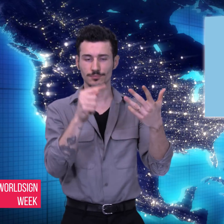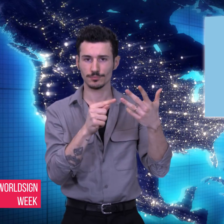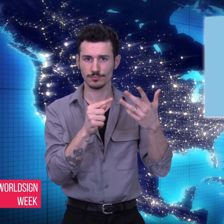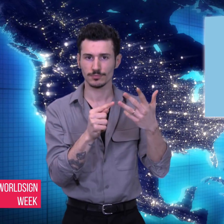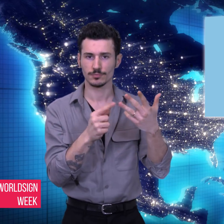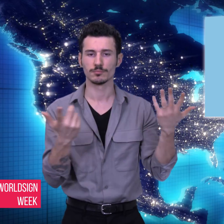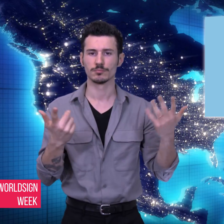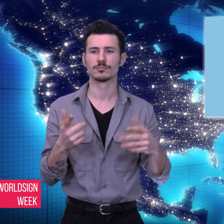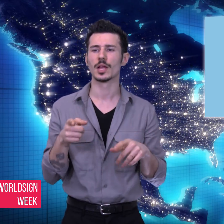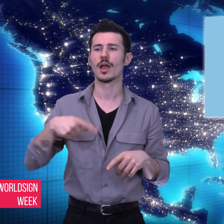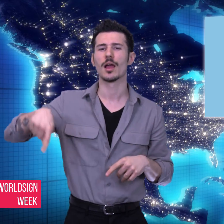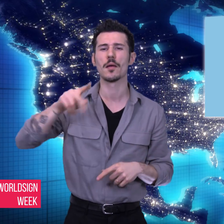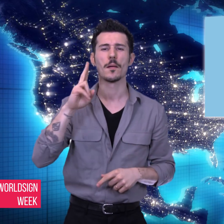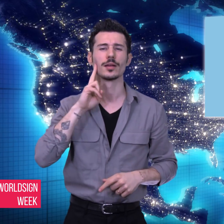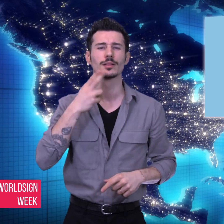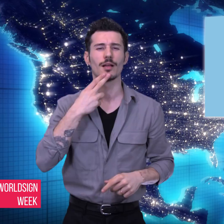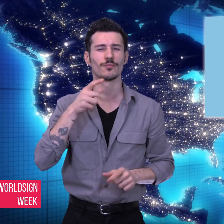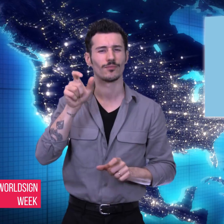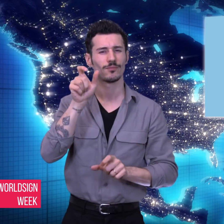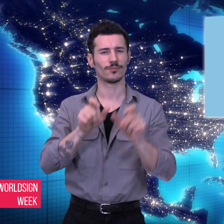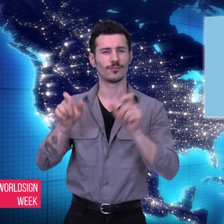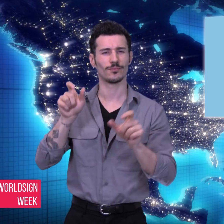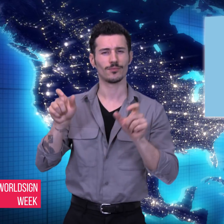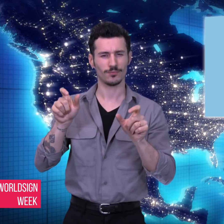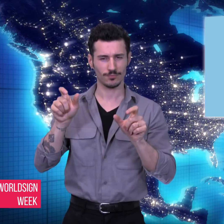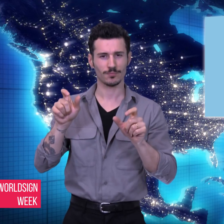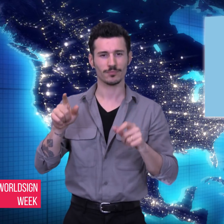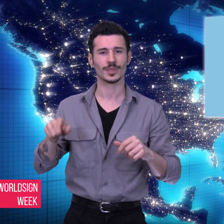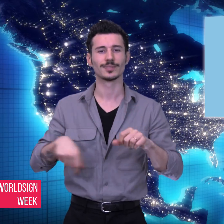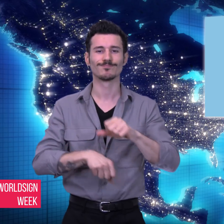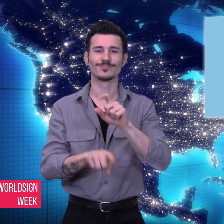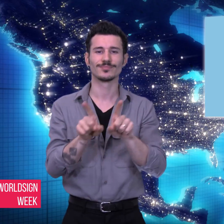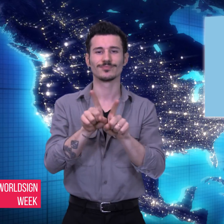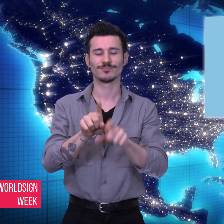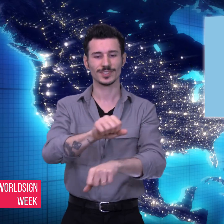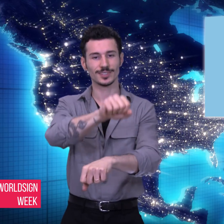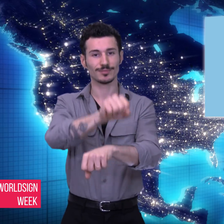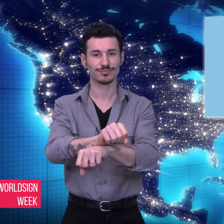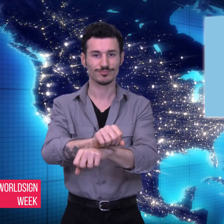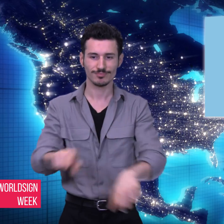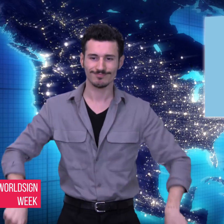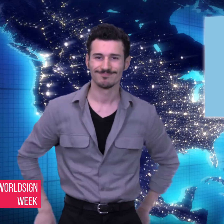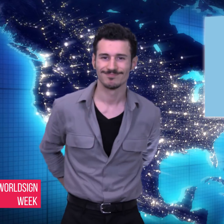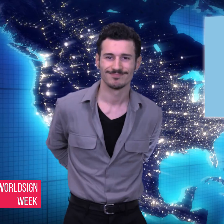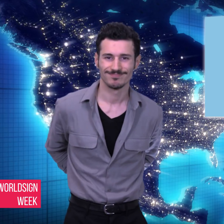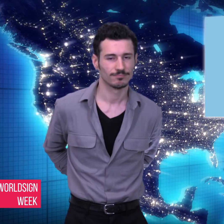Agreement also included handcuffing Deaf inmates from the